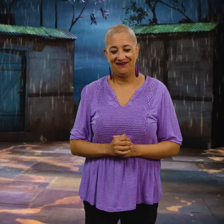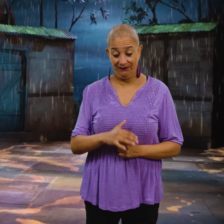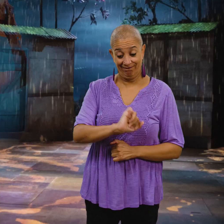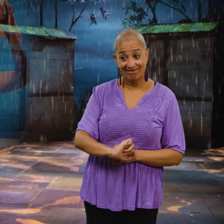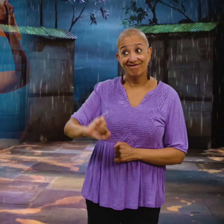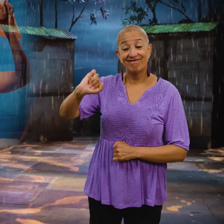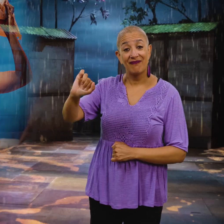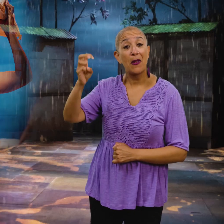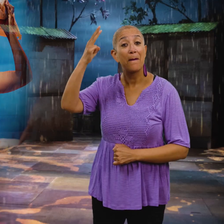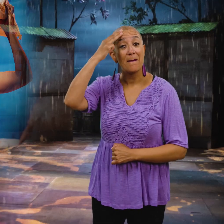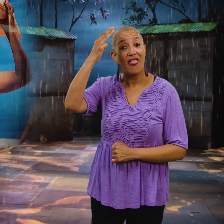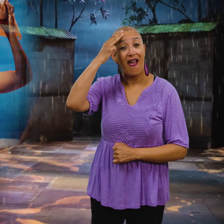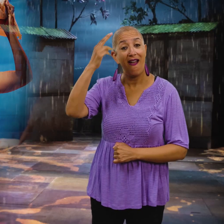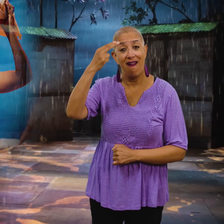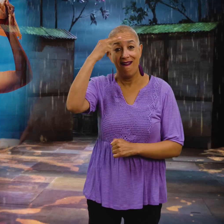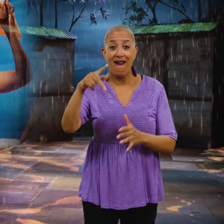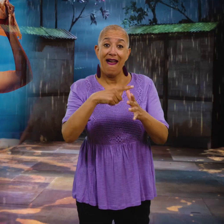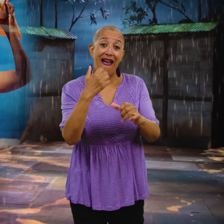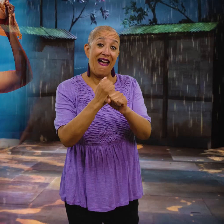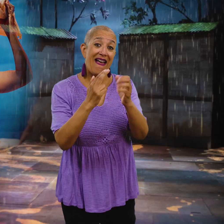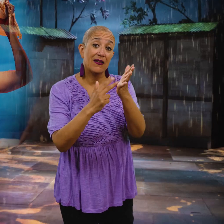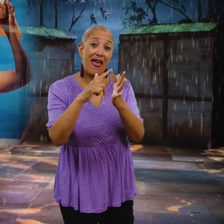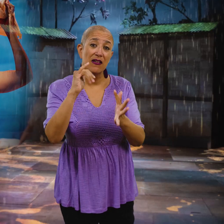His mother Agnes quietly supports her children.